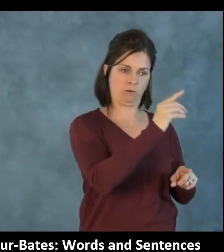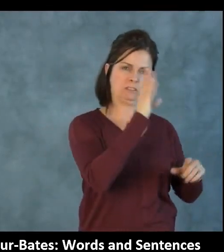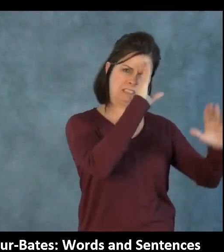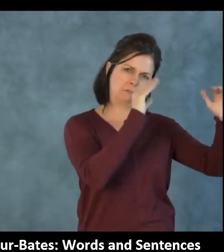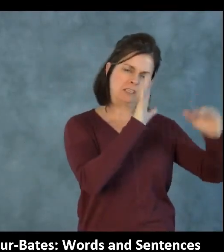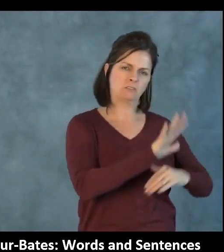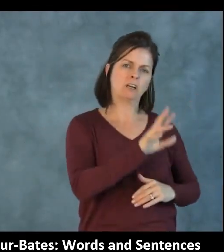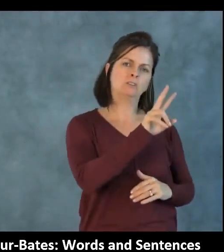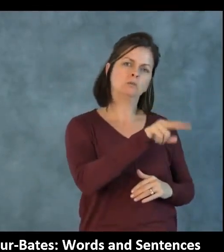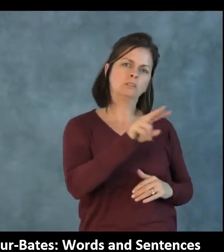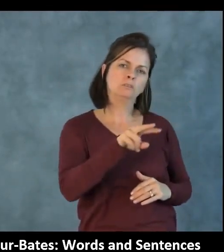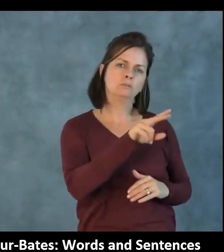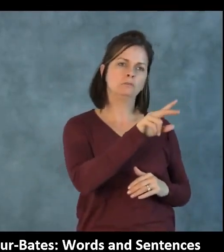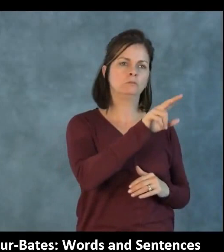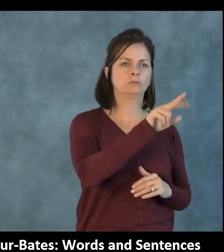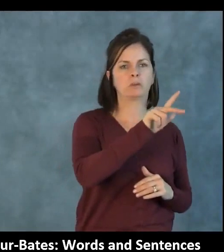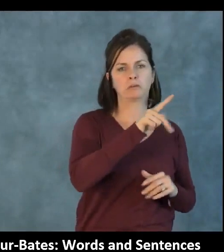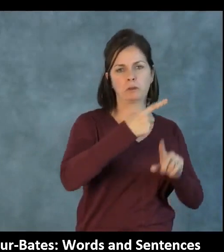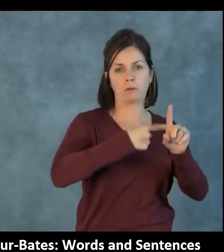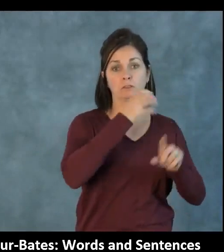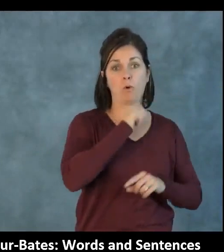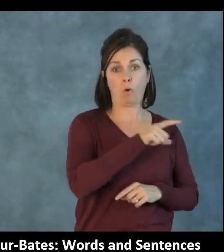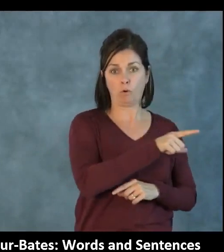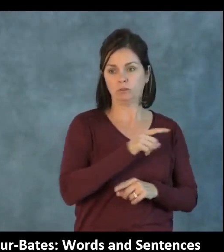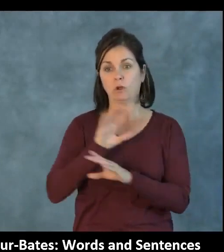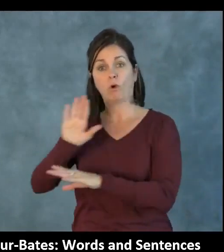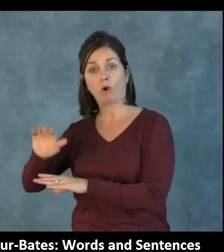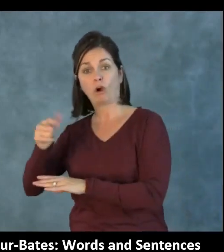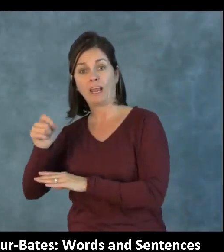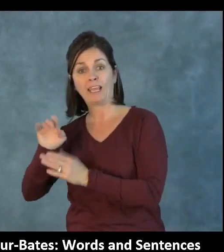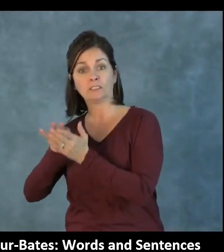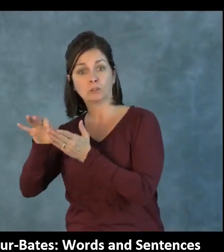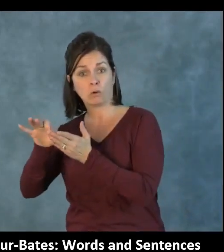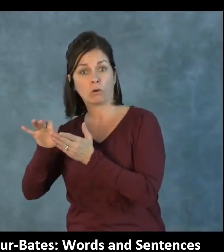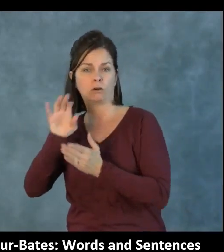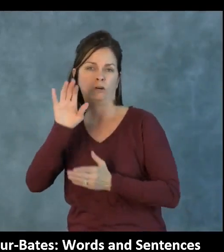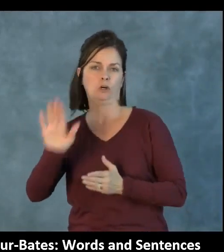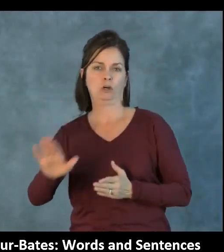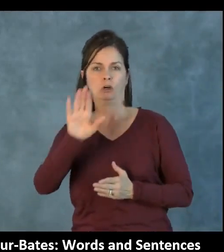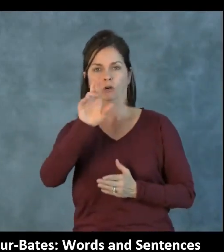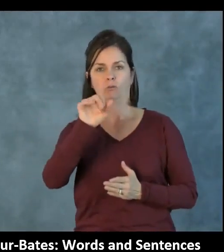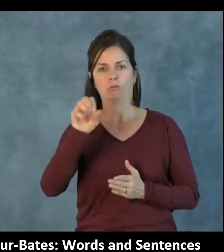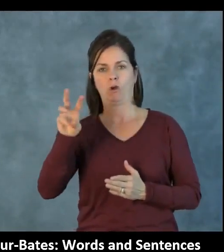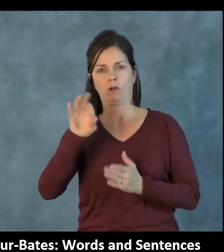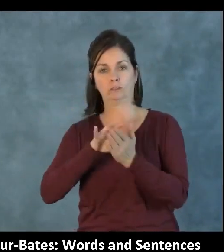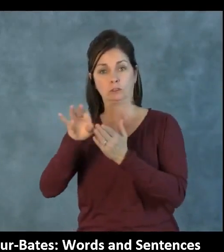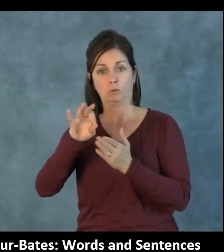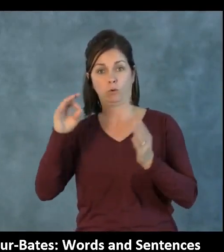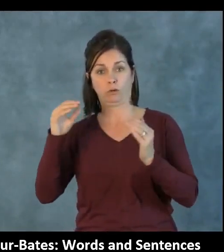of age. Her raw score of 0 is equating to an age score